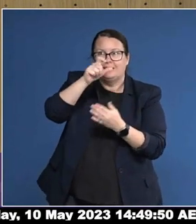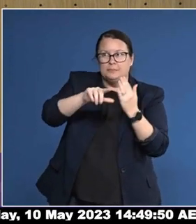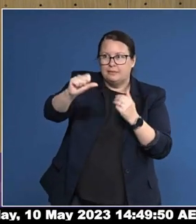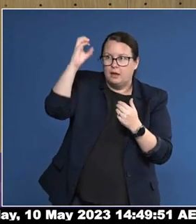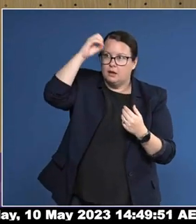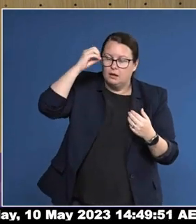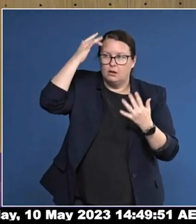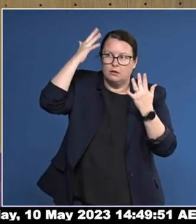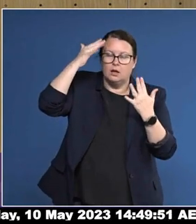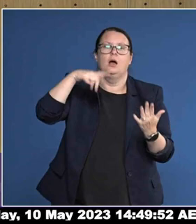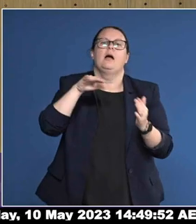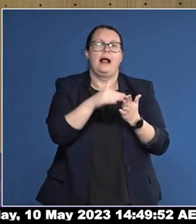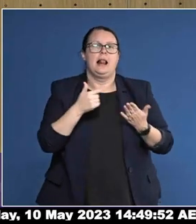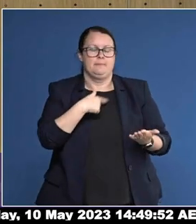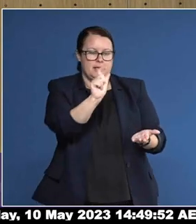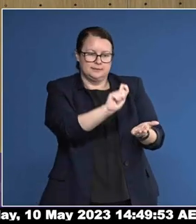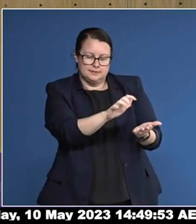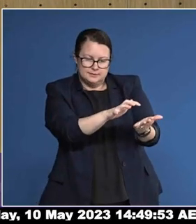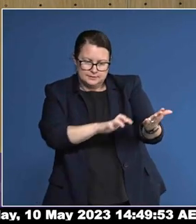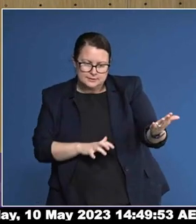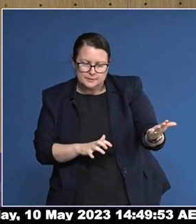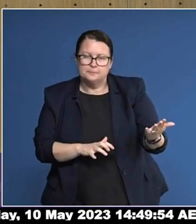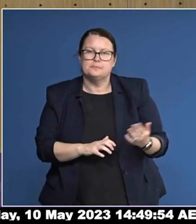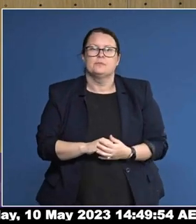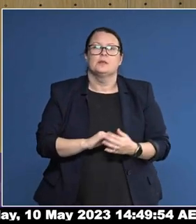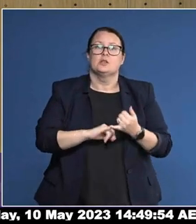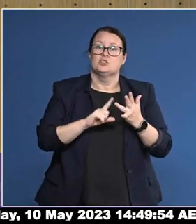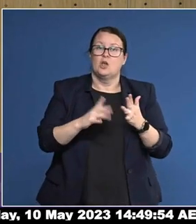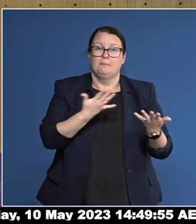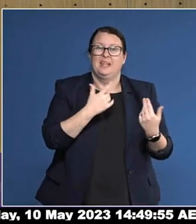Services Act, requires all government departments to have a Disability Service